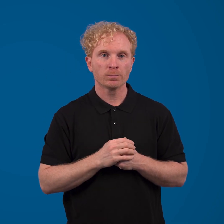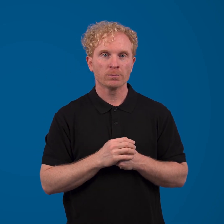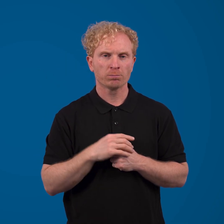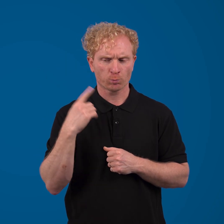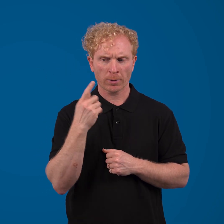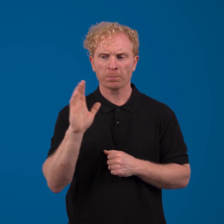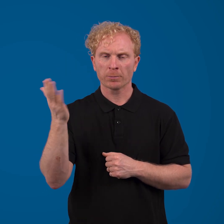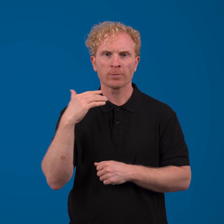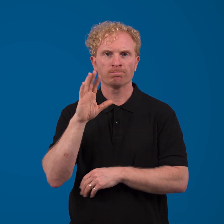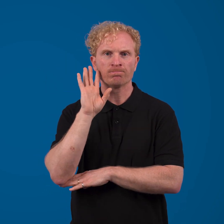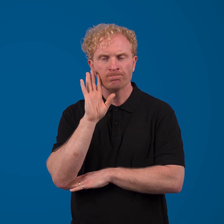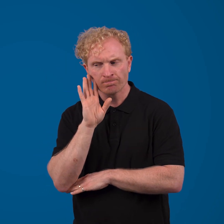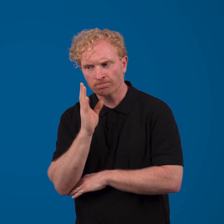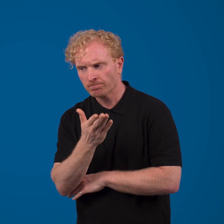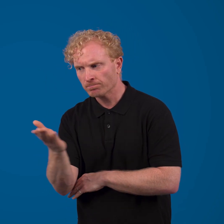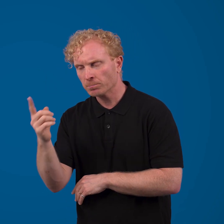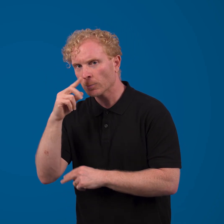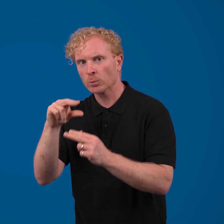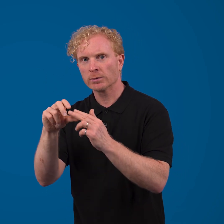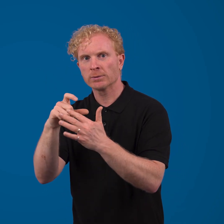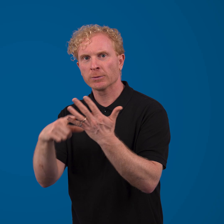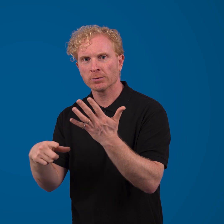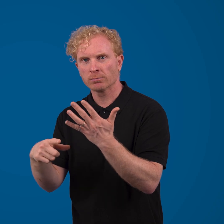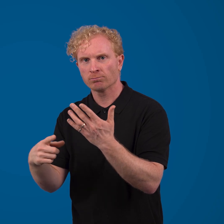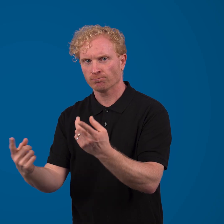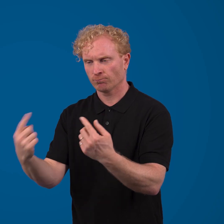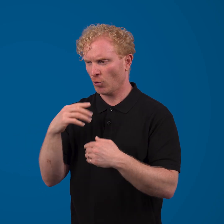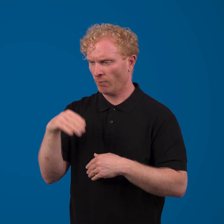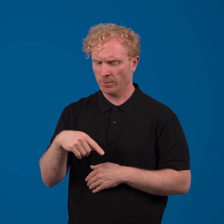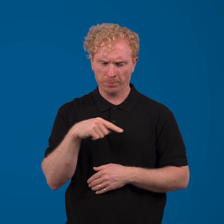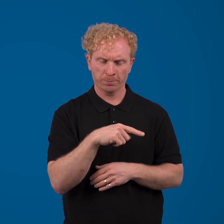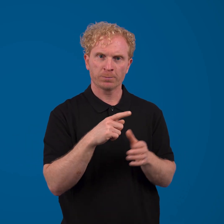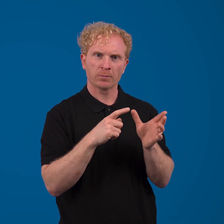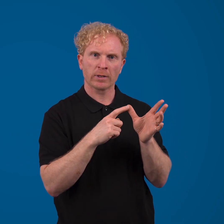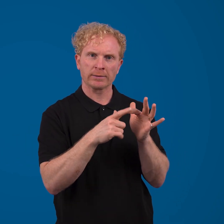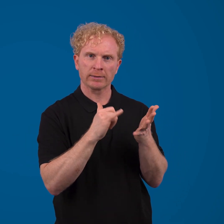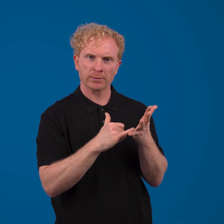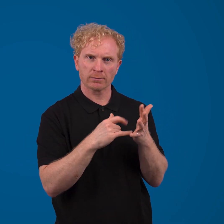We have listened to what people with disability have told us about ADS